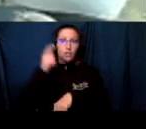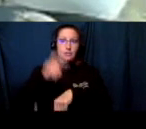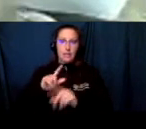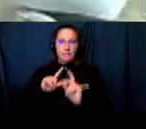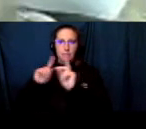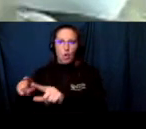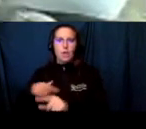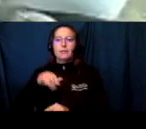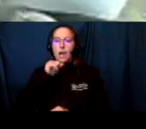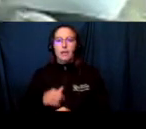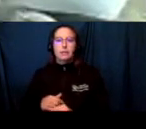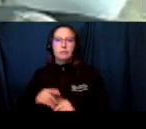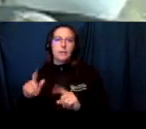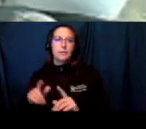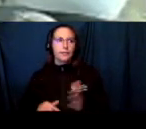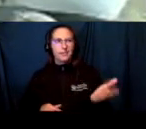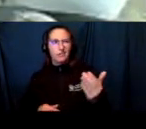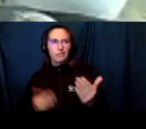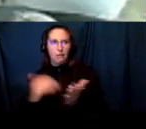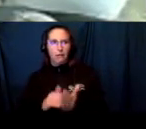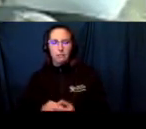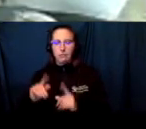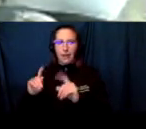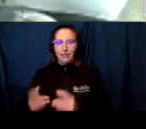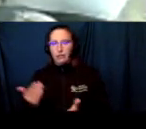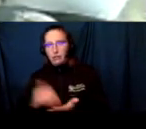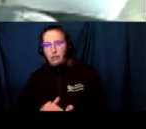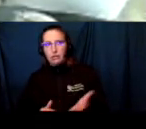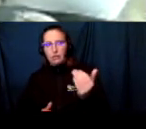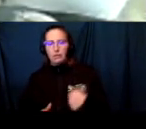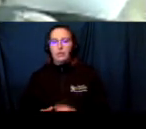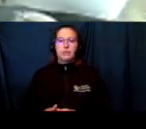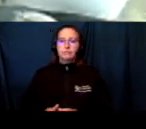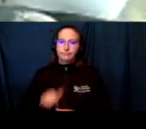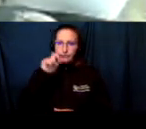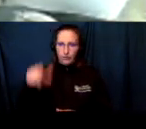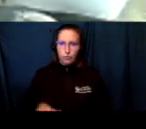having to come back several times so we're really working hard on figuring out what the best